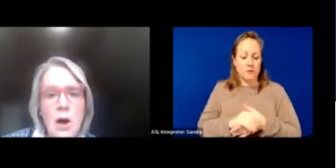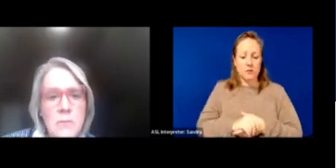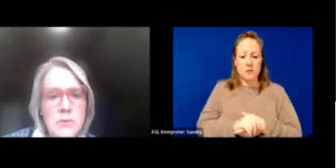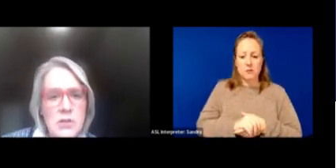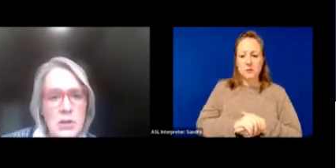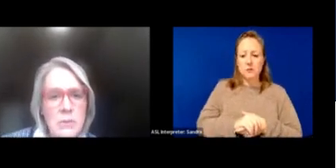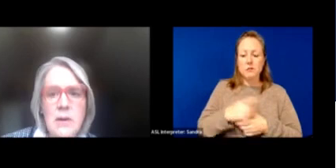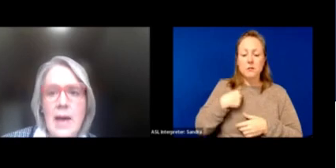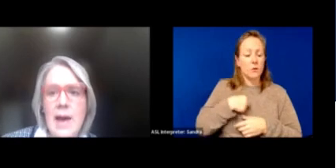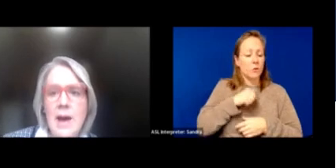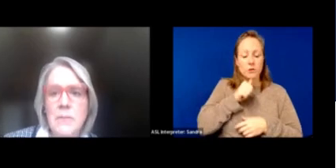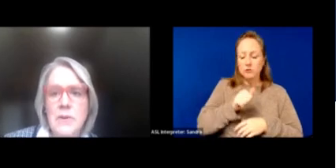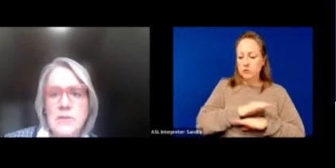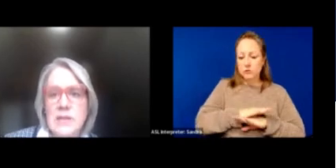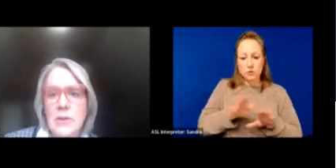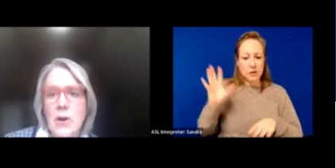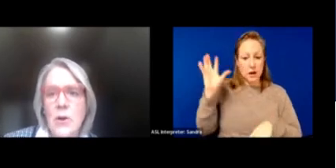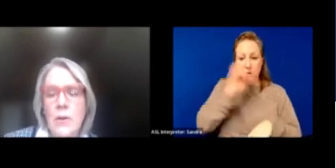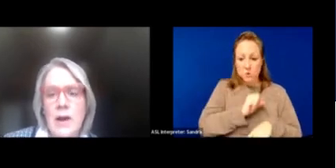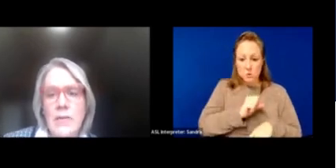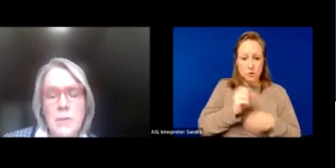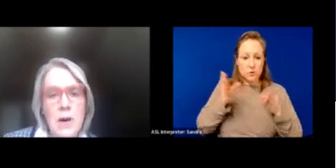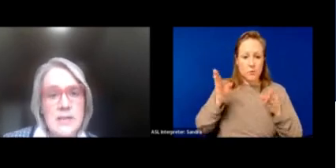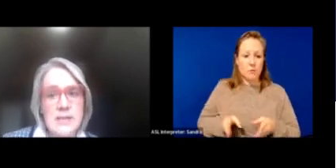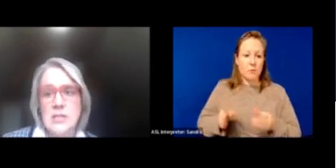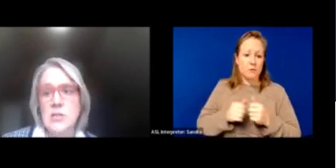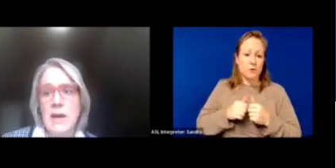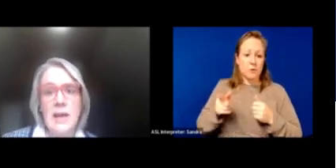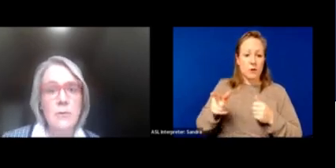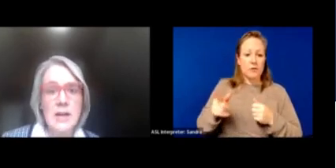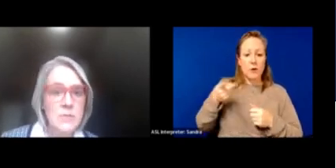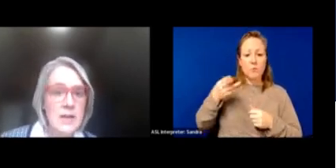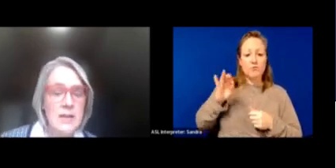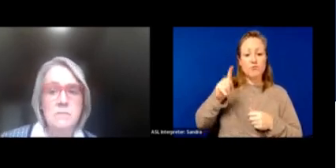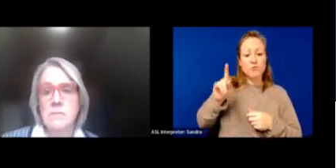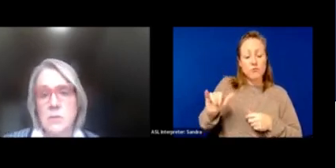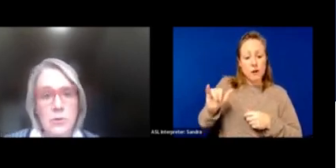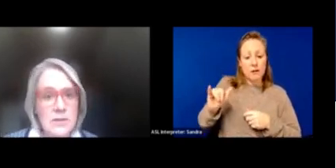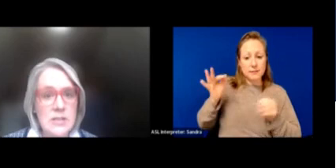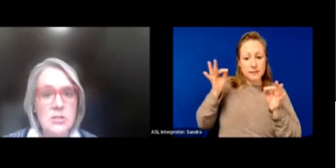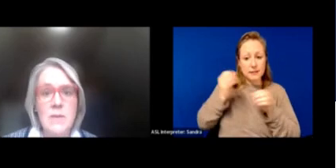not presume that a person with a proxy decision making arrangement support decision